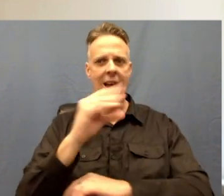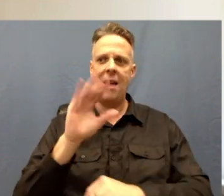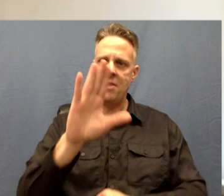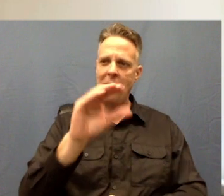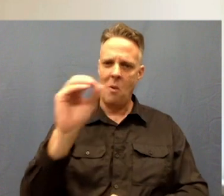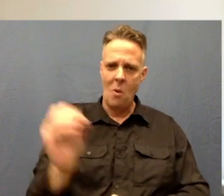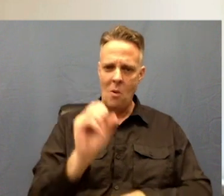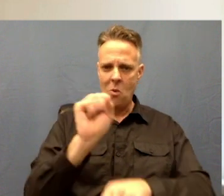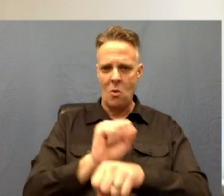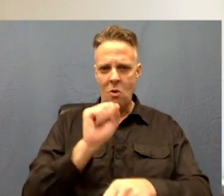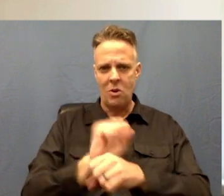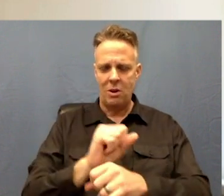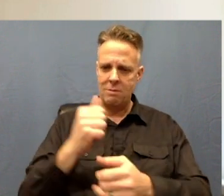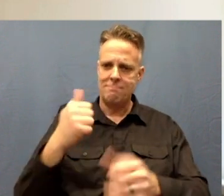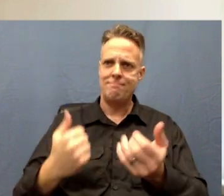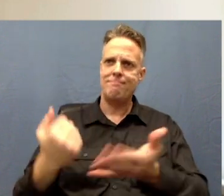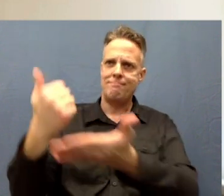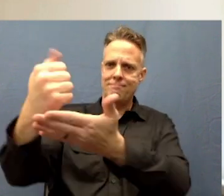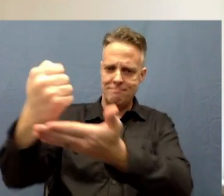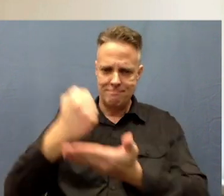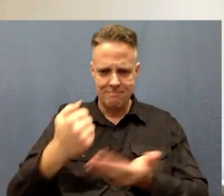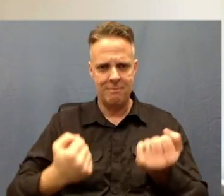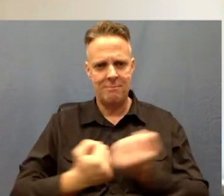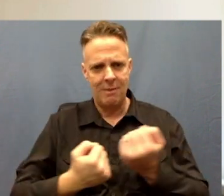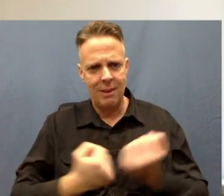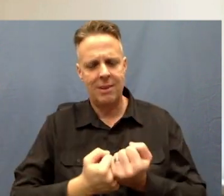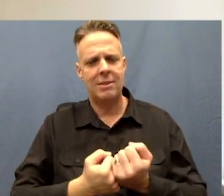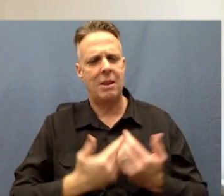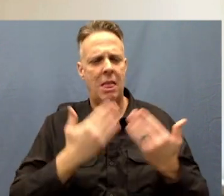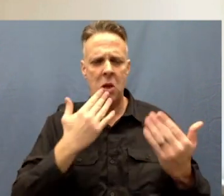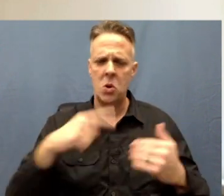WORKER RELIEF FUND AND ALL THE COMMUNITY PARTNERS, AND ADVOCATES WHO ARE WORKING SO HARD EVERY DAY ROUND THE CLOCK